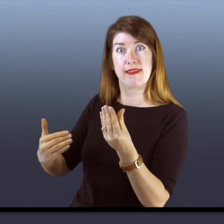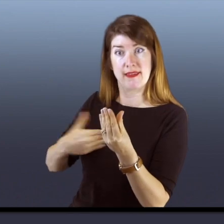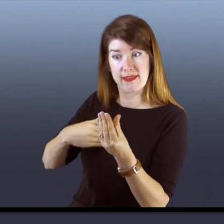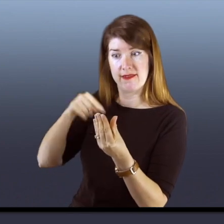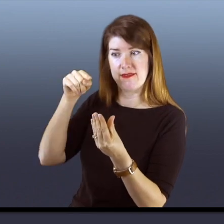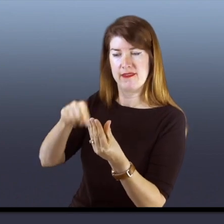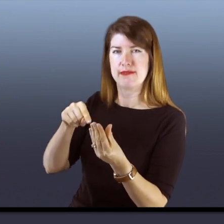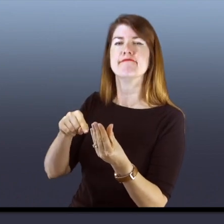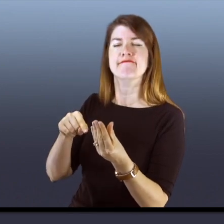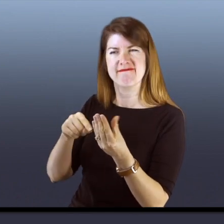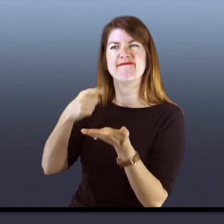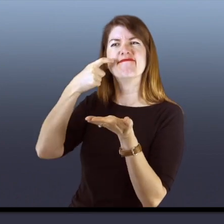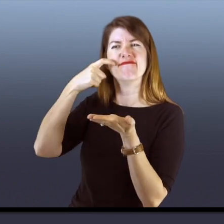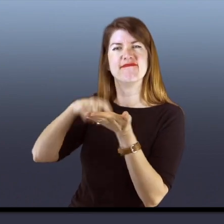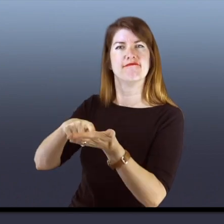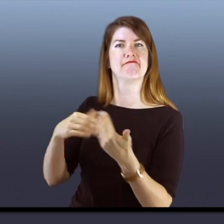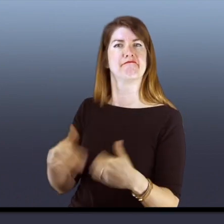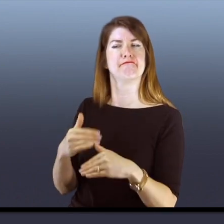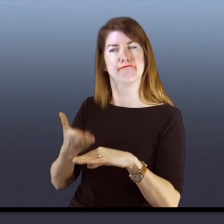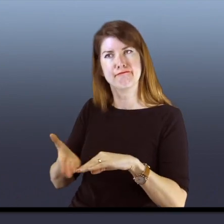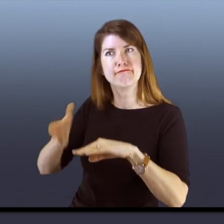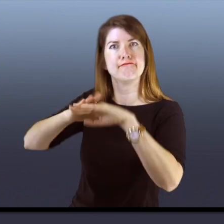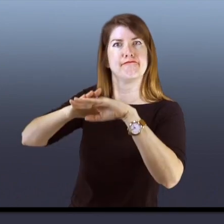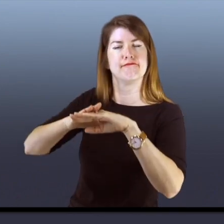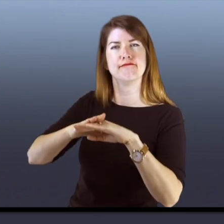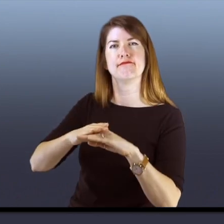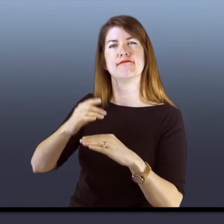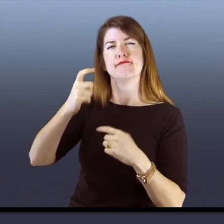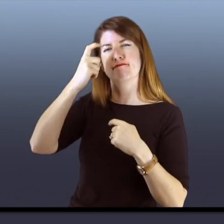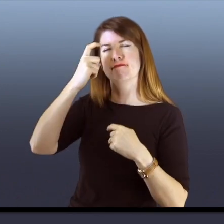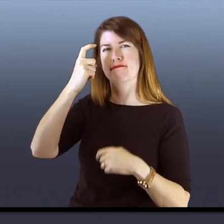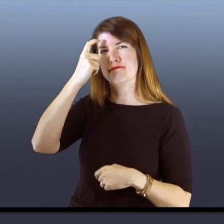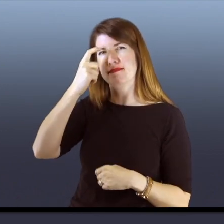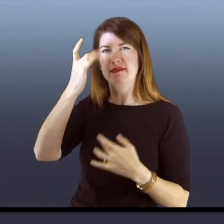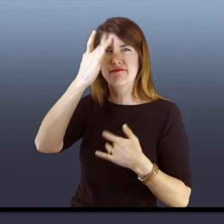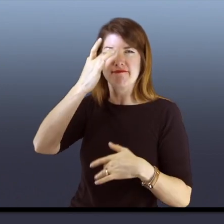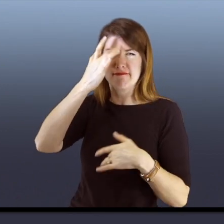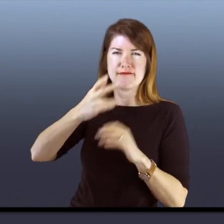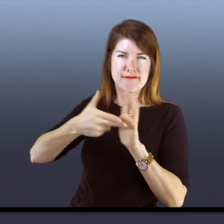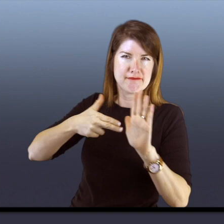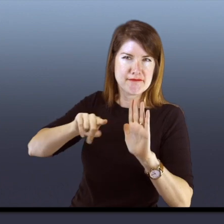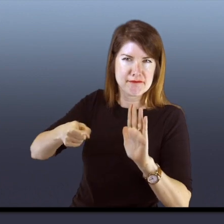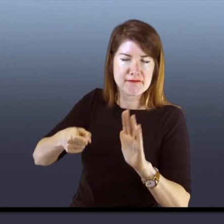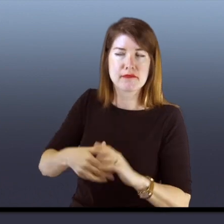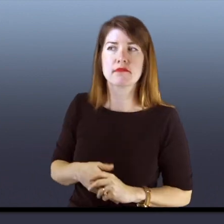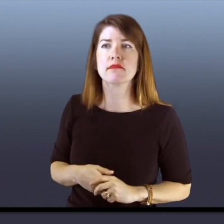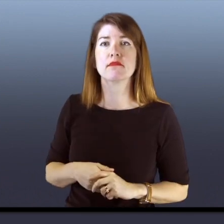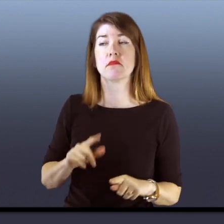of mental health diagnosis, although compared to the general population, the statistics